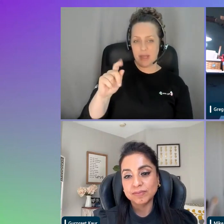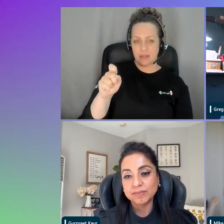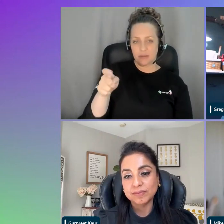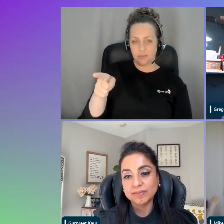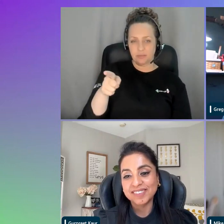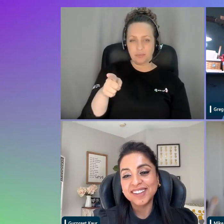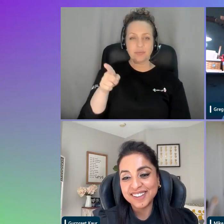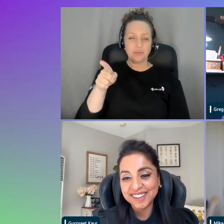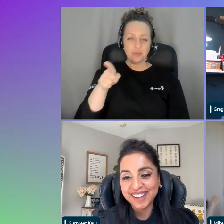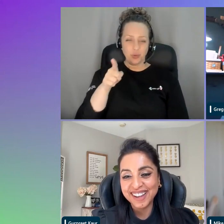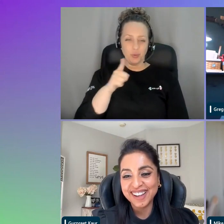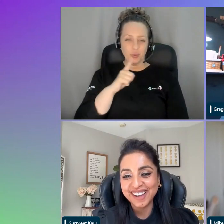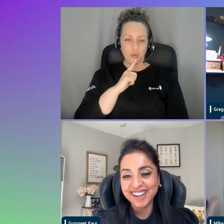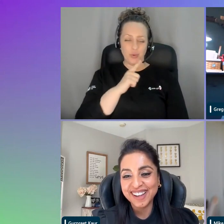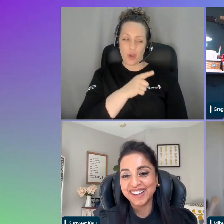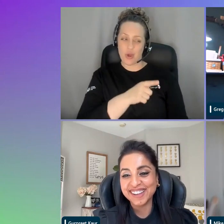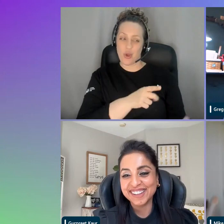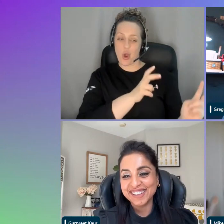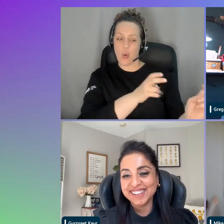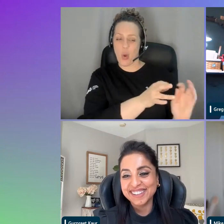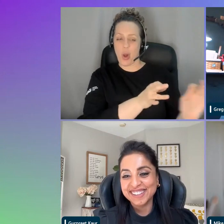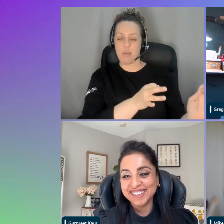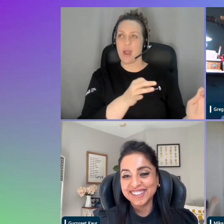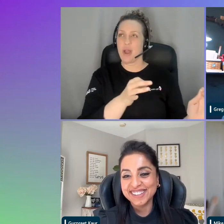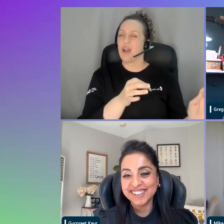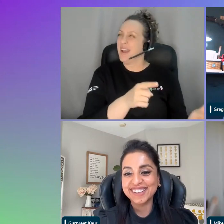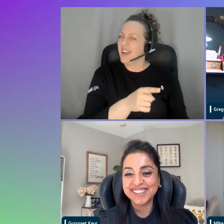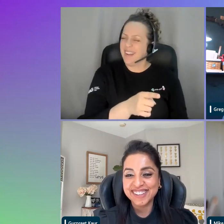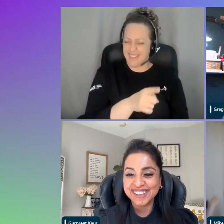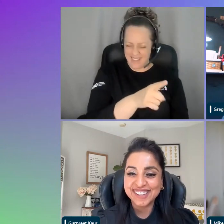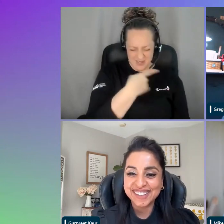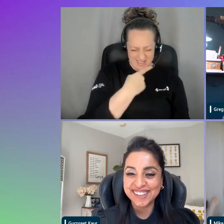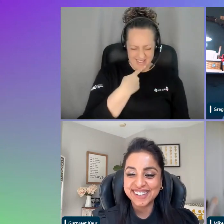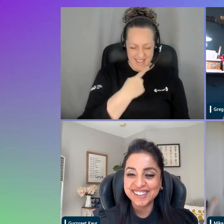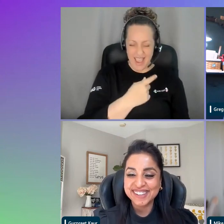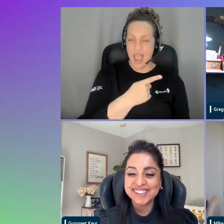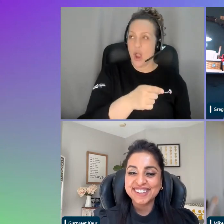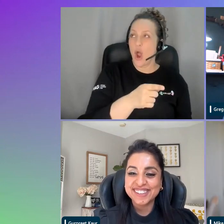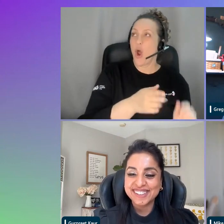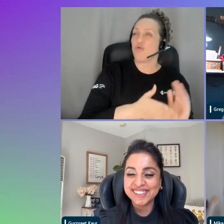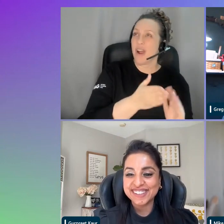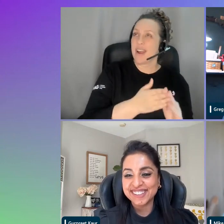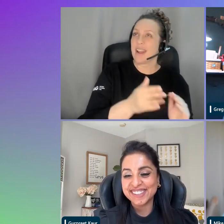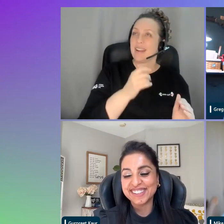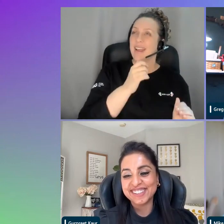. Gurpreet, you might be thinking you're running a nonprofit in a for profit company that's still ringing in